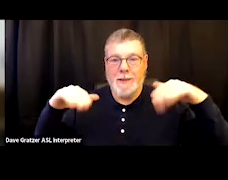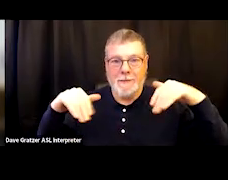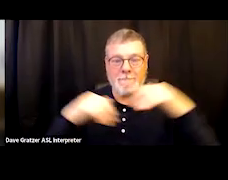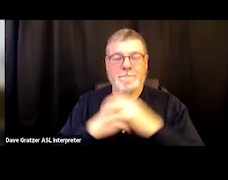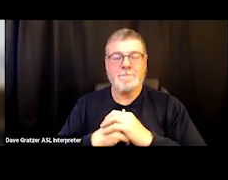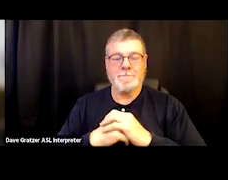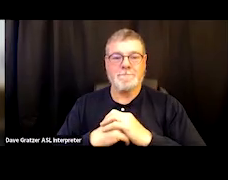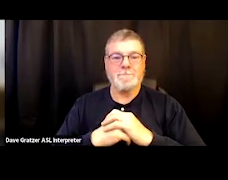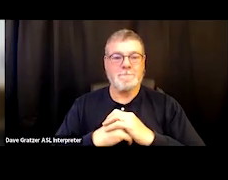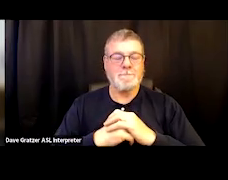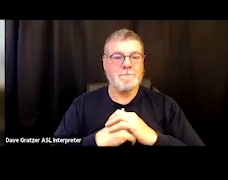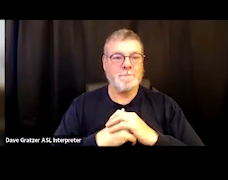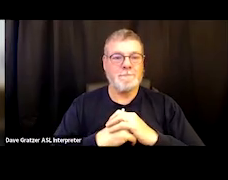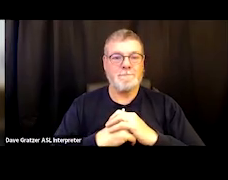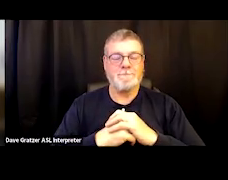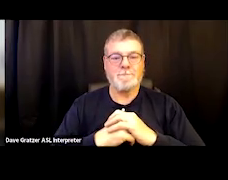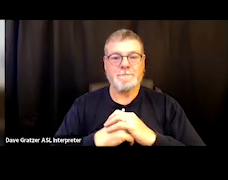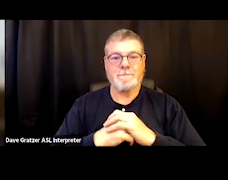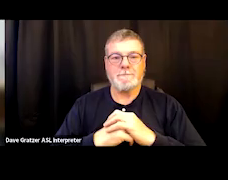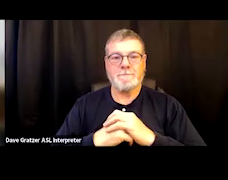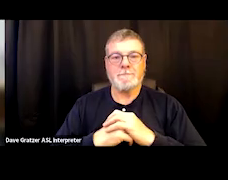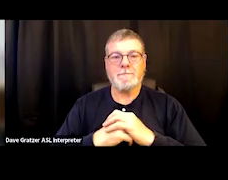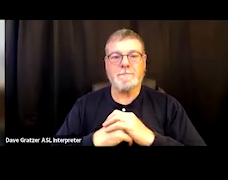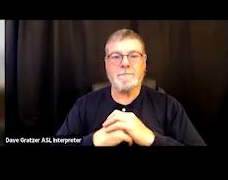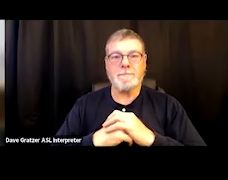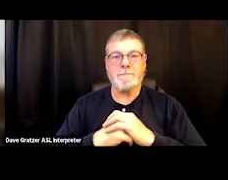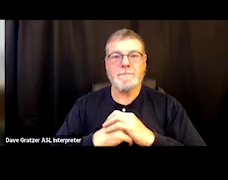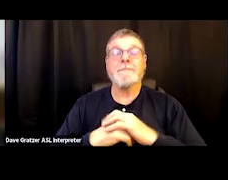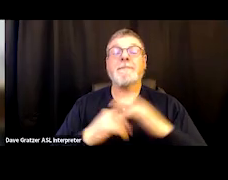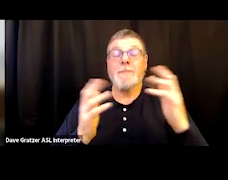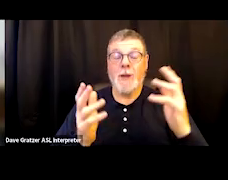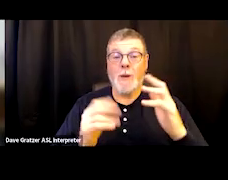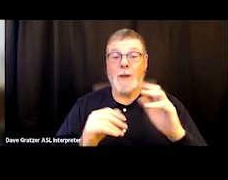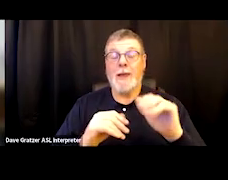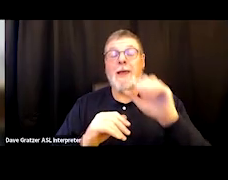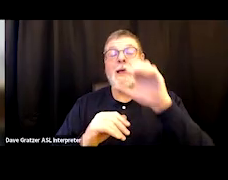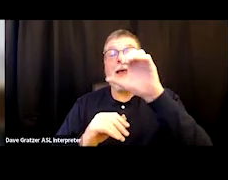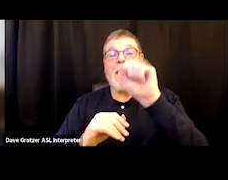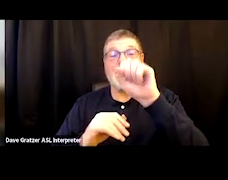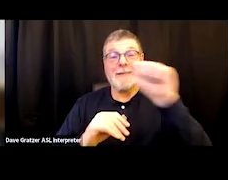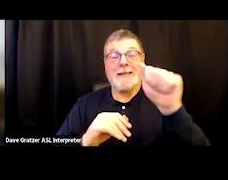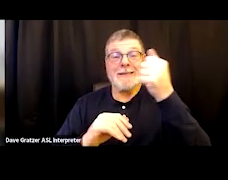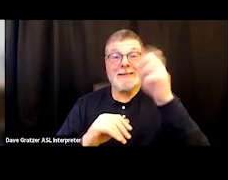for the person that you're representing. So hold on to the SSA-1696